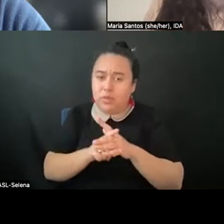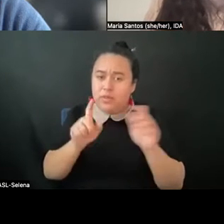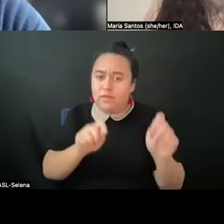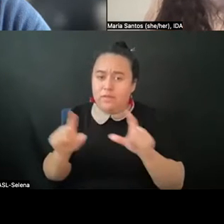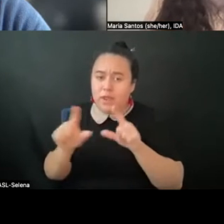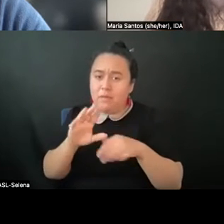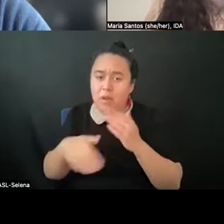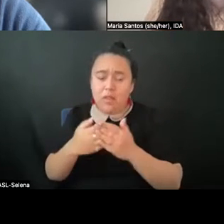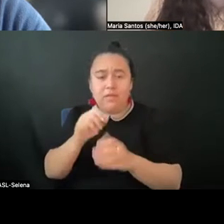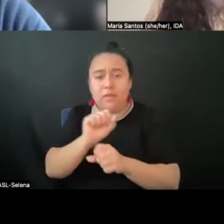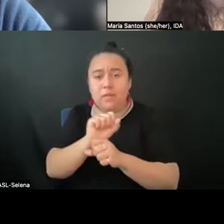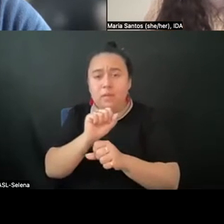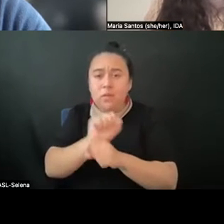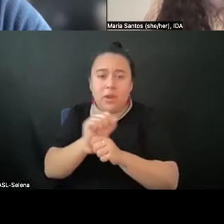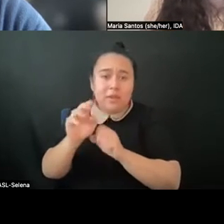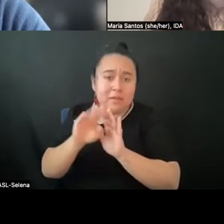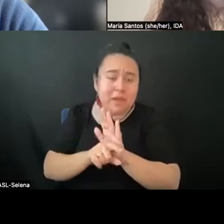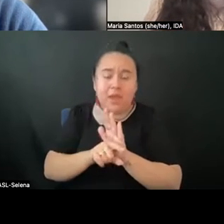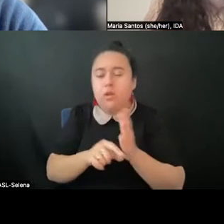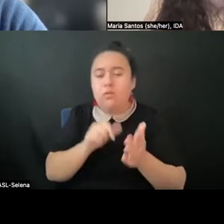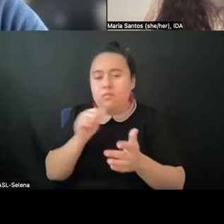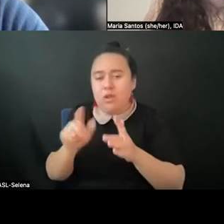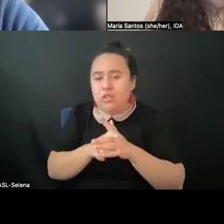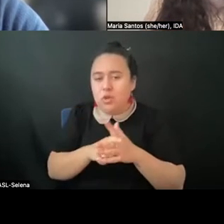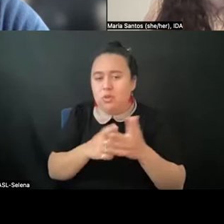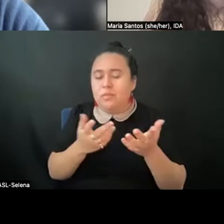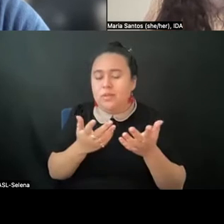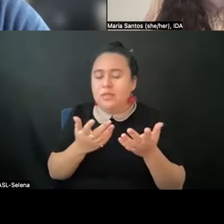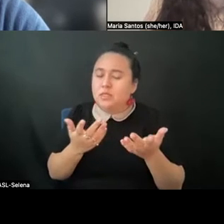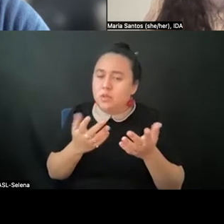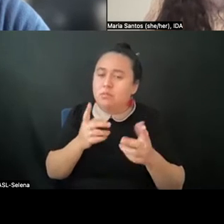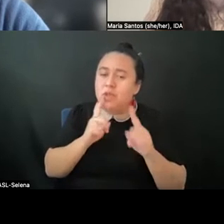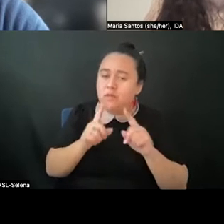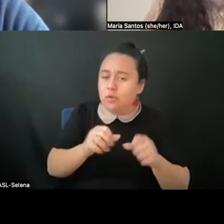An interview can be a part of that for sure.